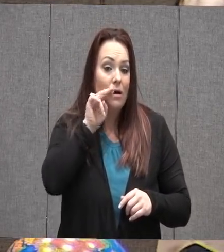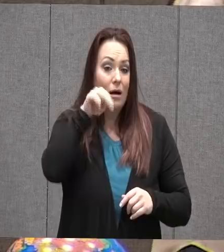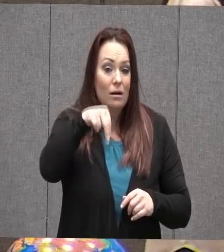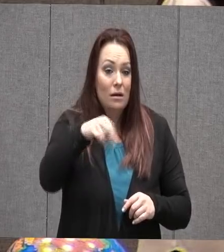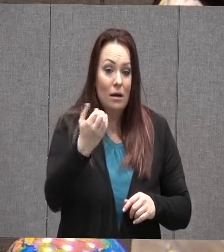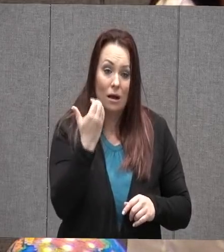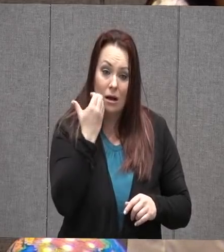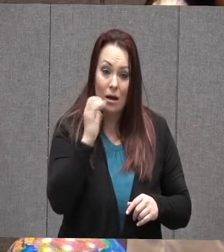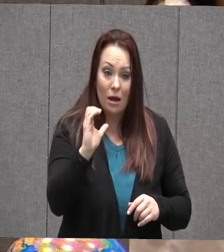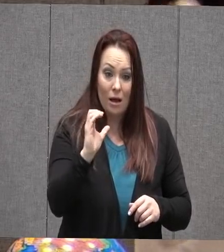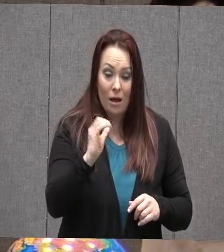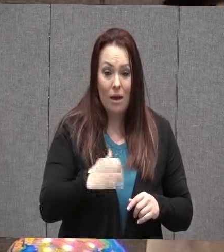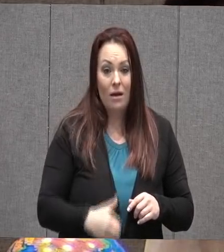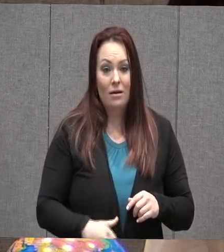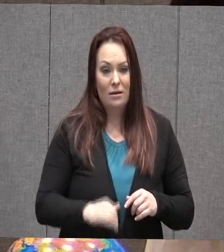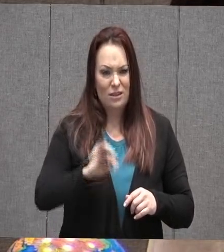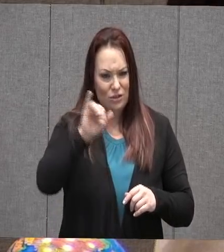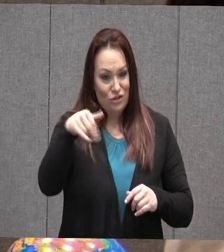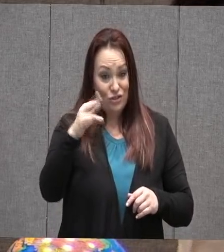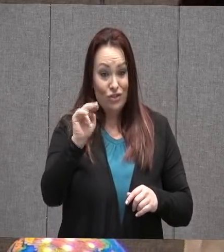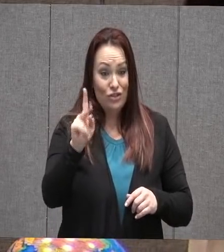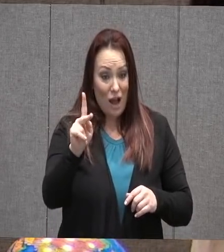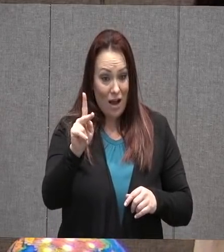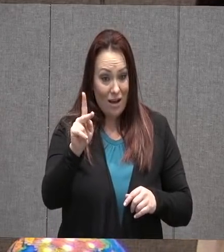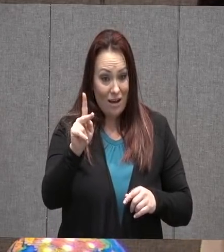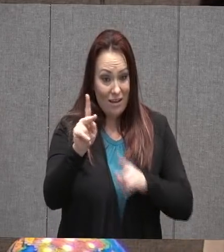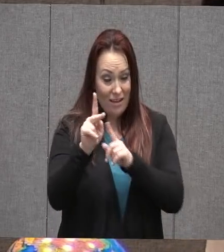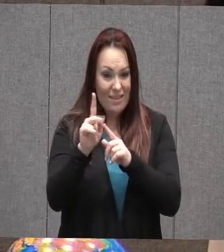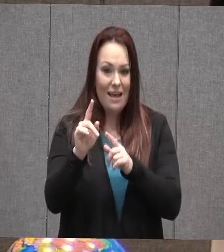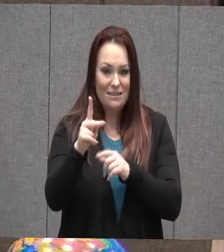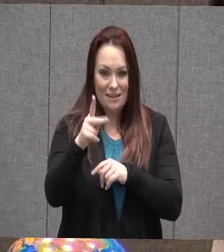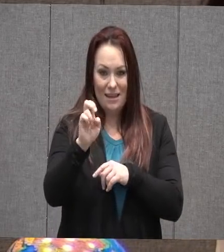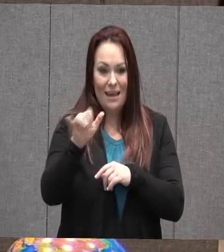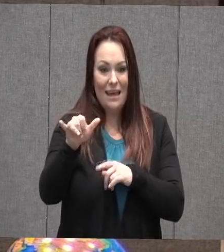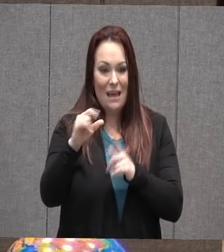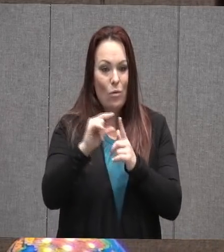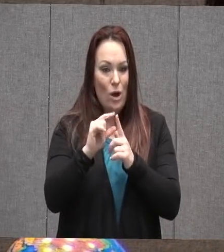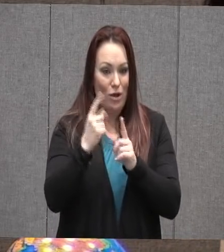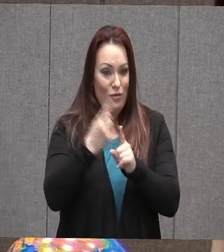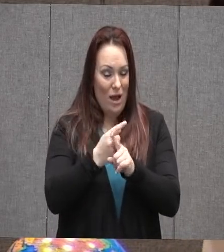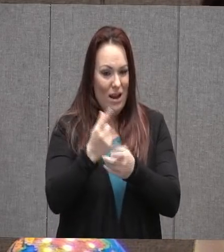That's one of our keywords isn't it? I see our glued sound there that we practiced before.